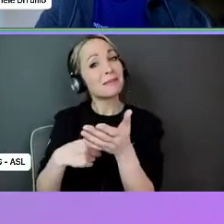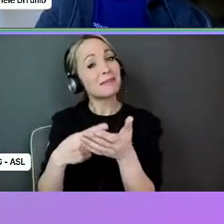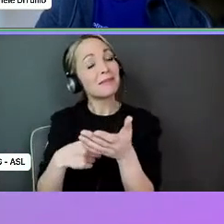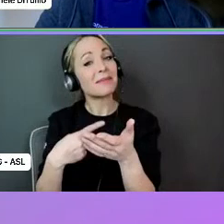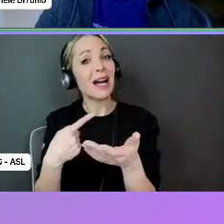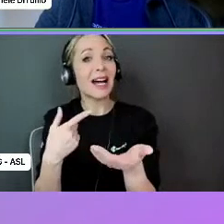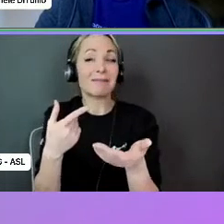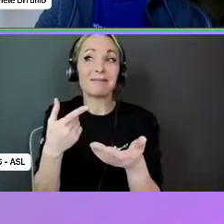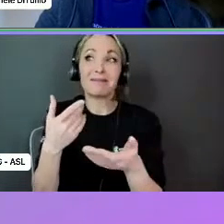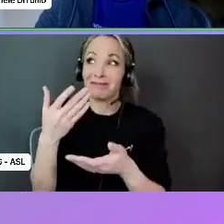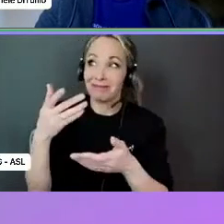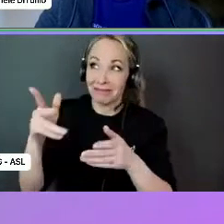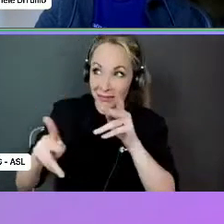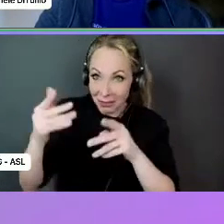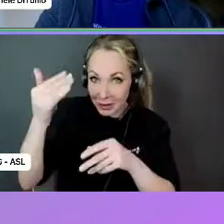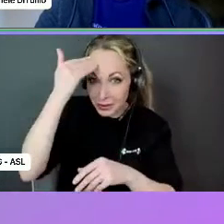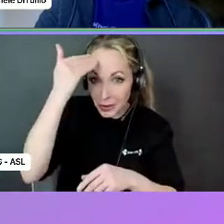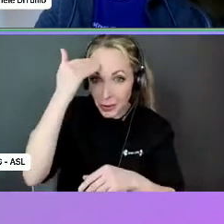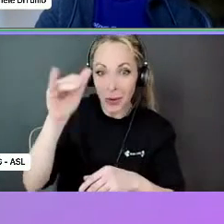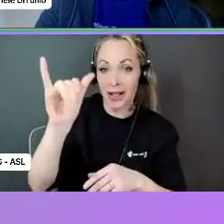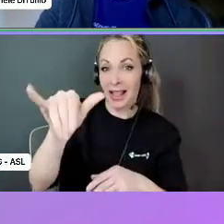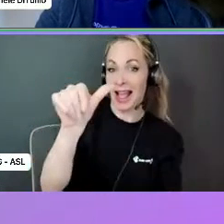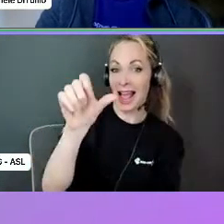instructions that user tell the what the asterisk stands